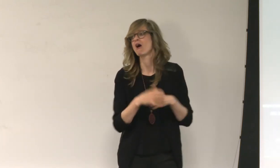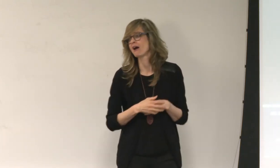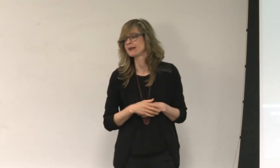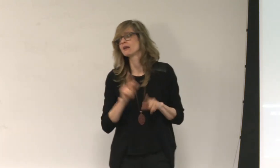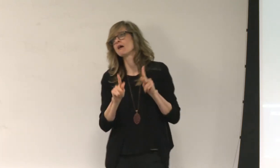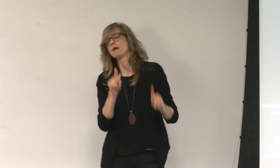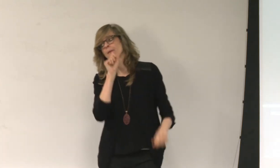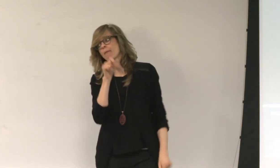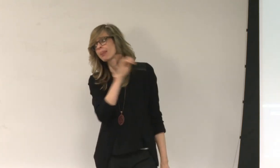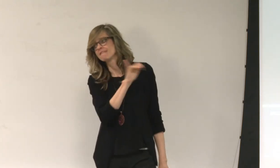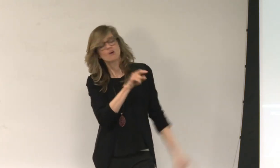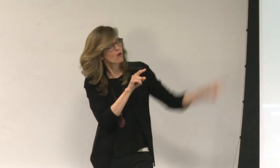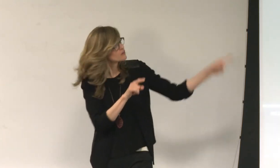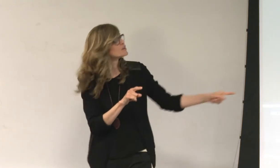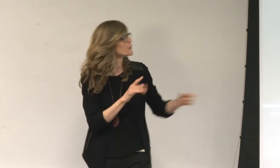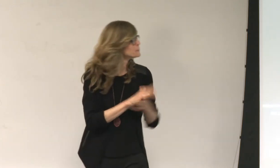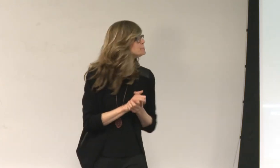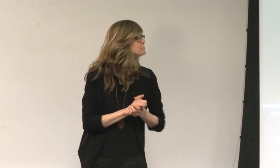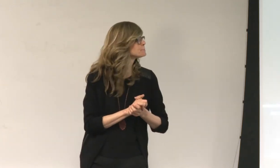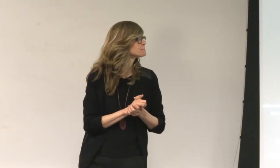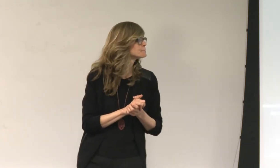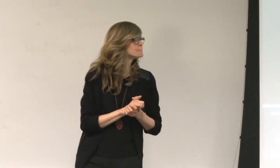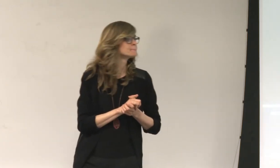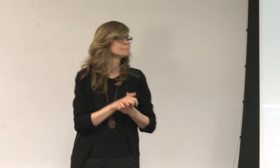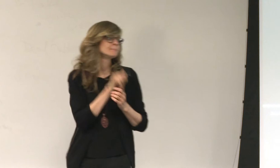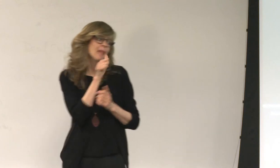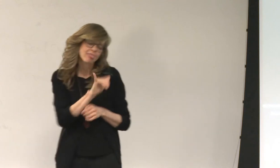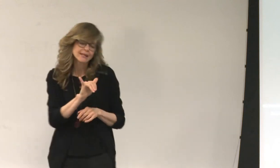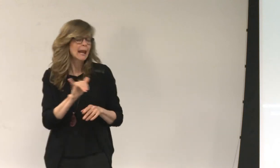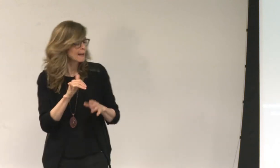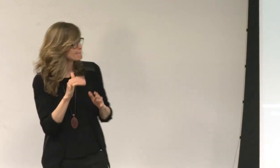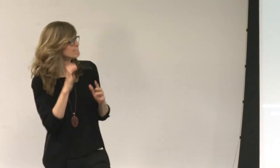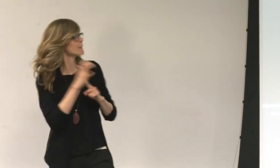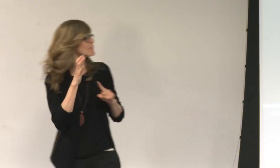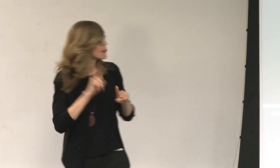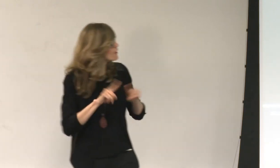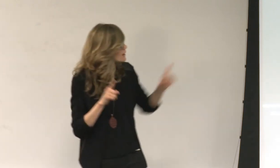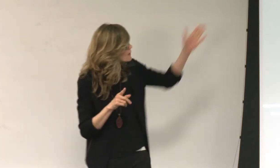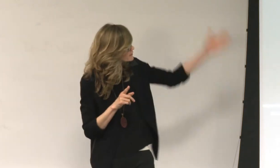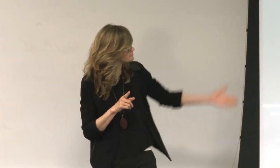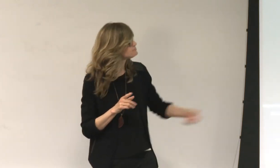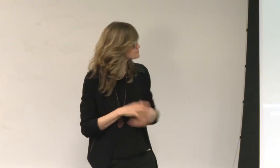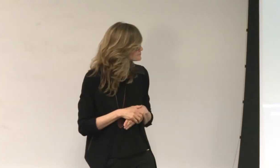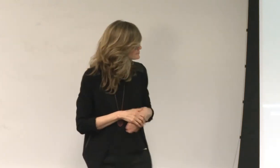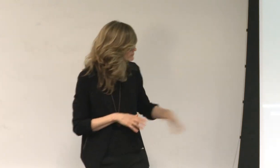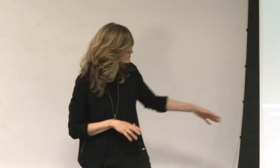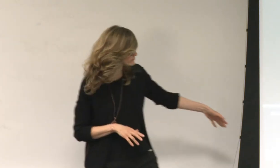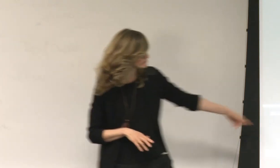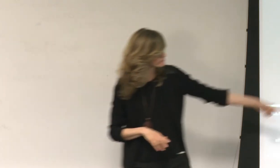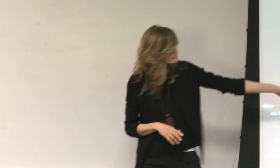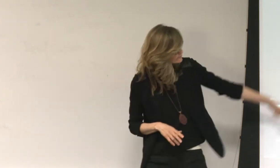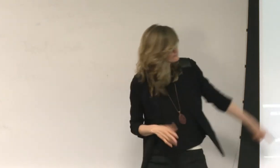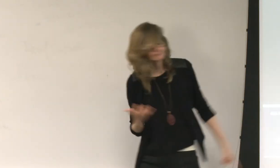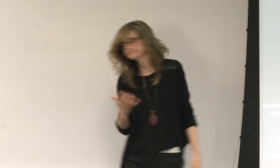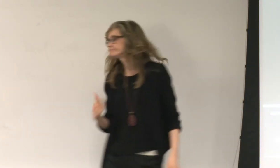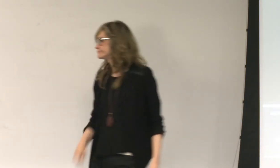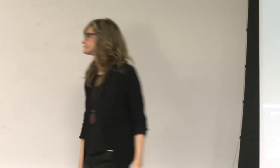I ALSO WROTE ARTICLES RELATED TO STATISTICS FOR A GENERAL AUDIENCE. BUT THESE ARE SOME OF THE MOST POPULAR ARTICLES